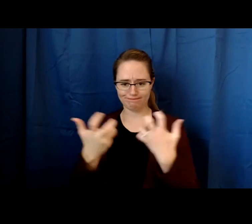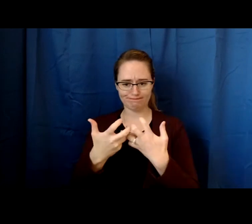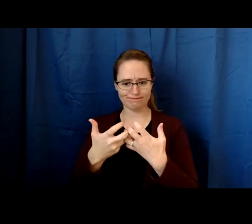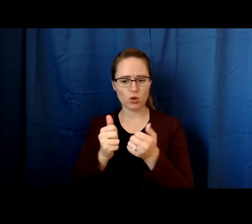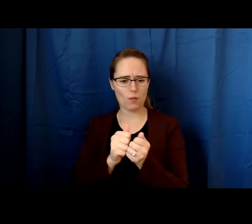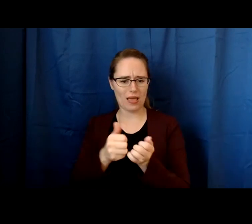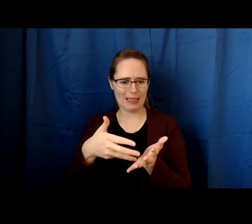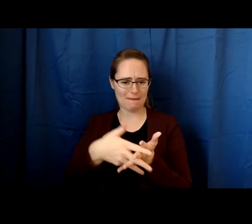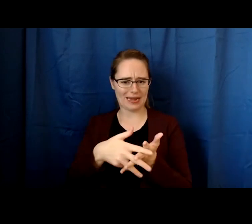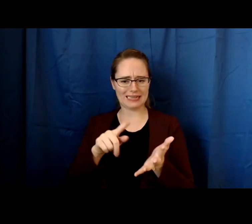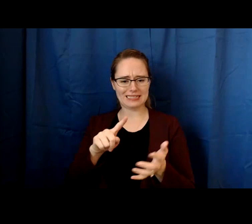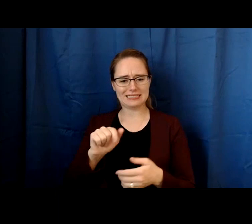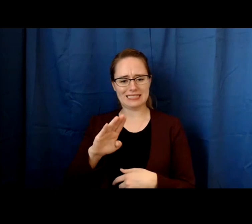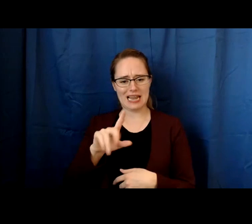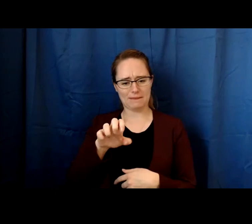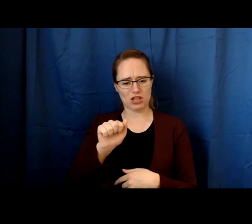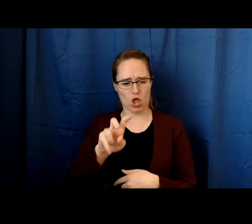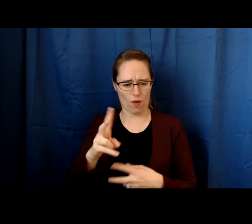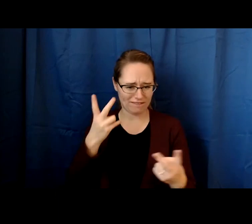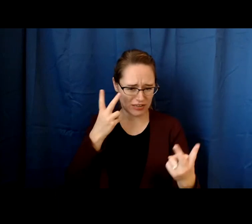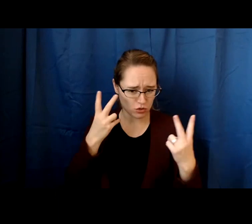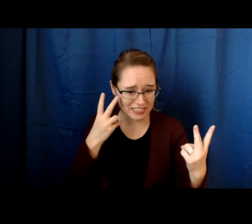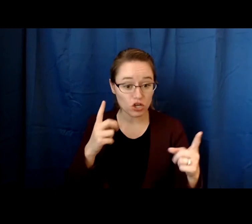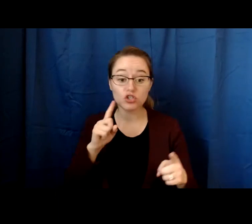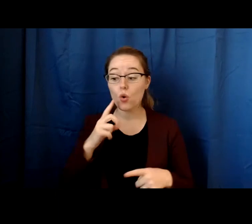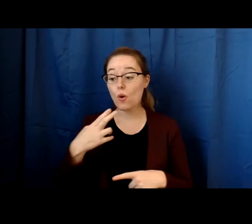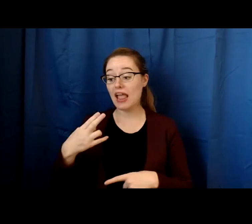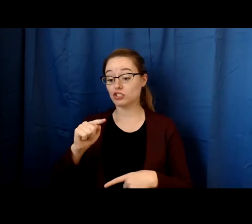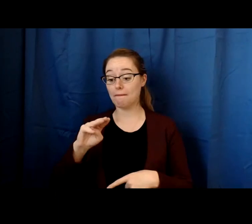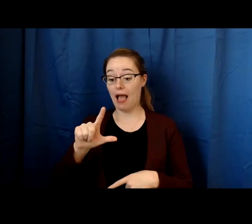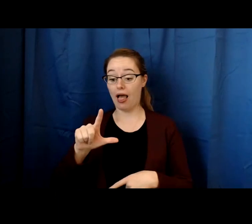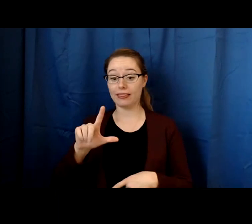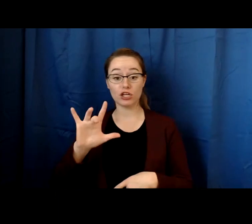So, if a dropdown in my HTML has selected one of the filters,